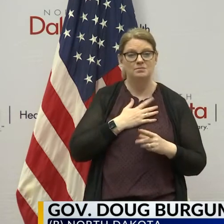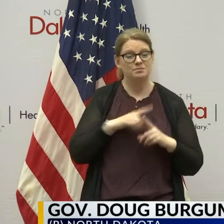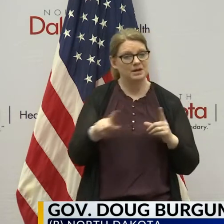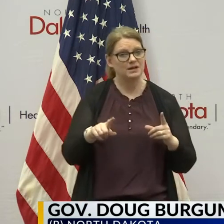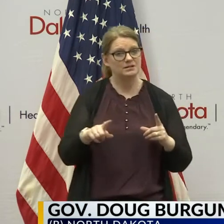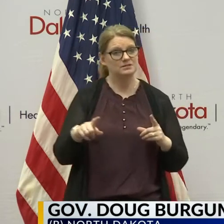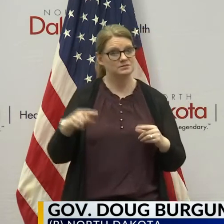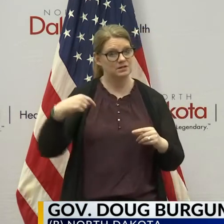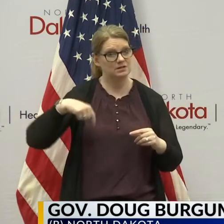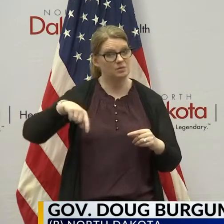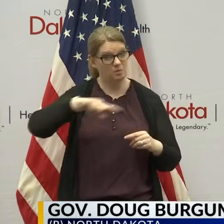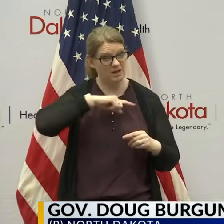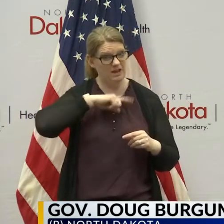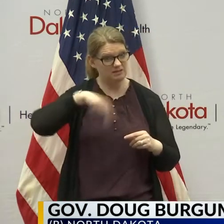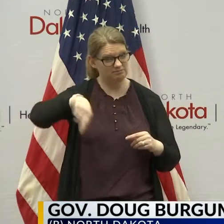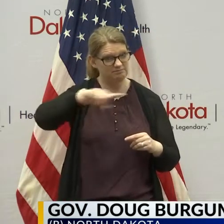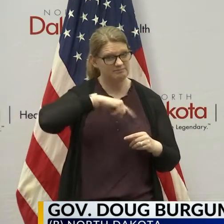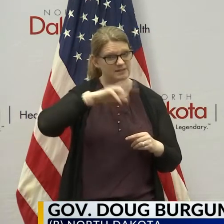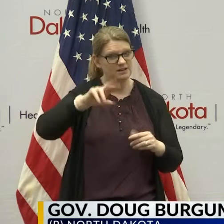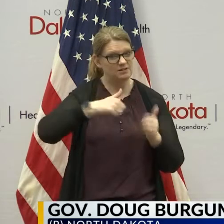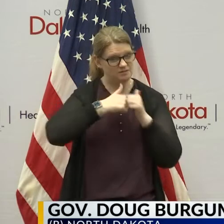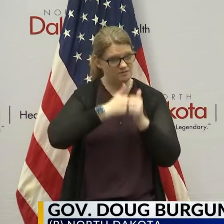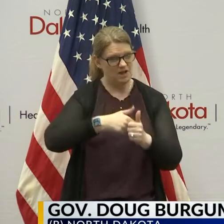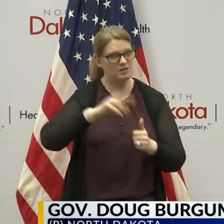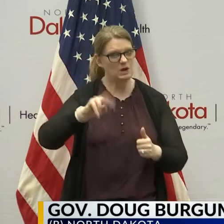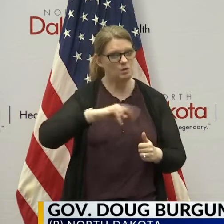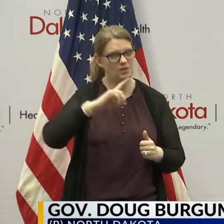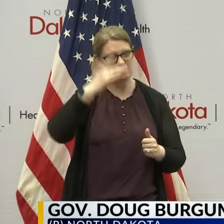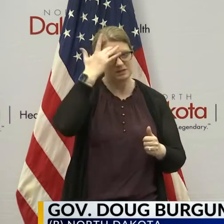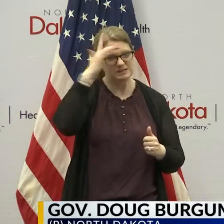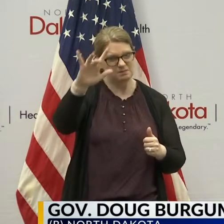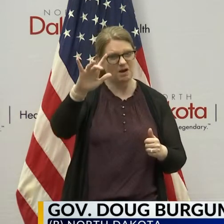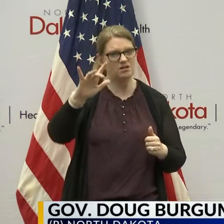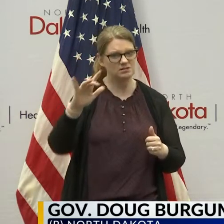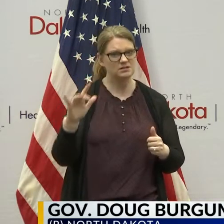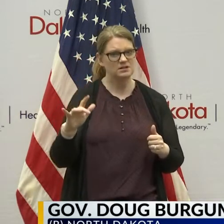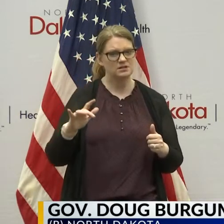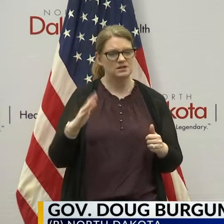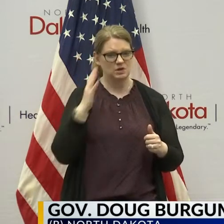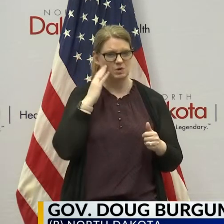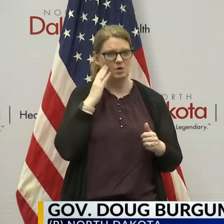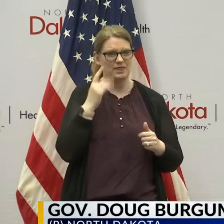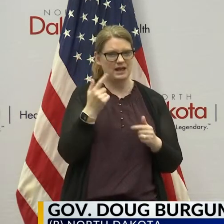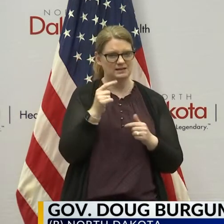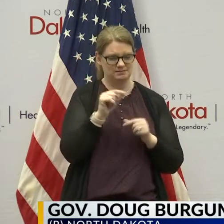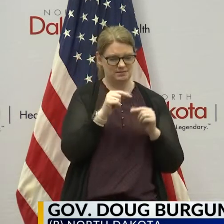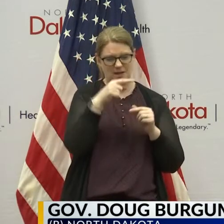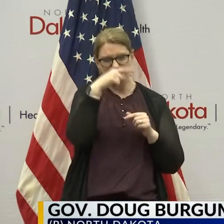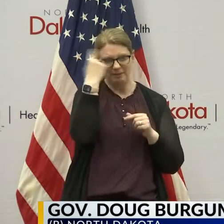REPRESENTS THE NOW CUMULATIVE FOR DEATHS WE HAVE HAD IN NORTH DAKOTA AND OUR SYMPATHIES GO OUT TO THOSE FAMILIES WHO HAVE LOST THEIR LOVED ONES BUT OF COURSE NONE OF WHAT WE ARE ALL DOING UNDER THE NORTH DAKOTA